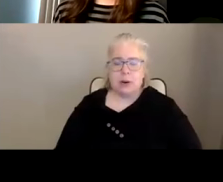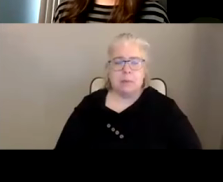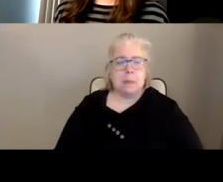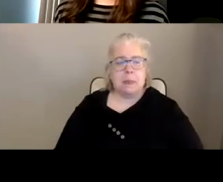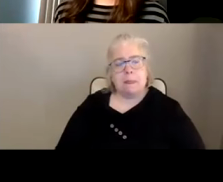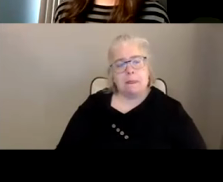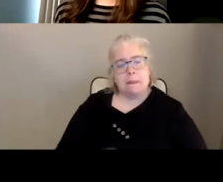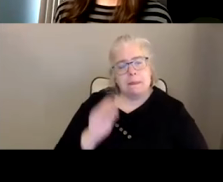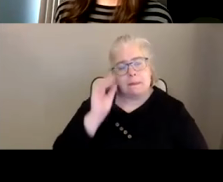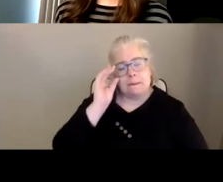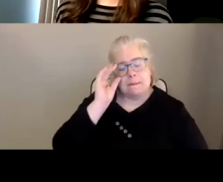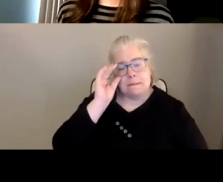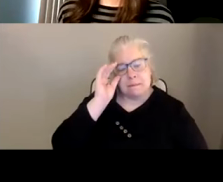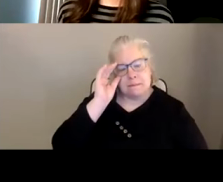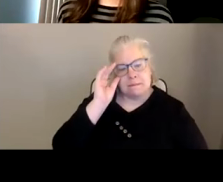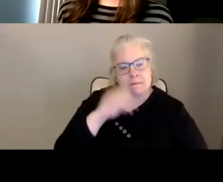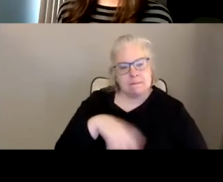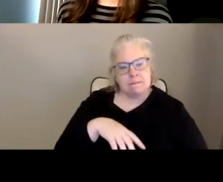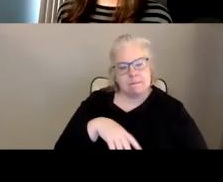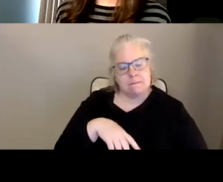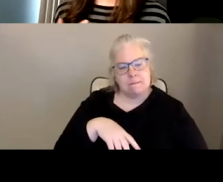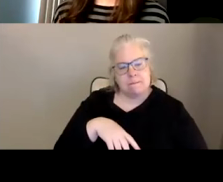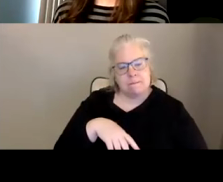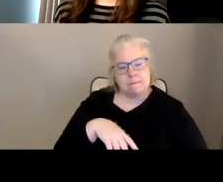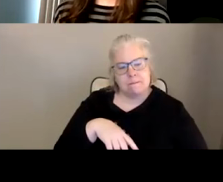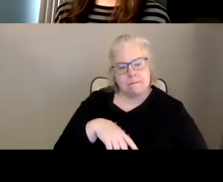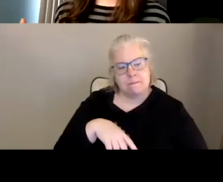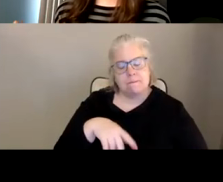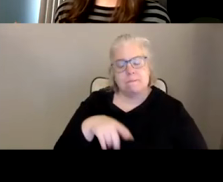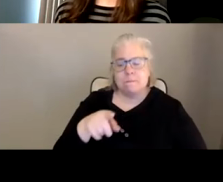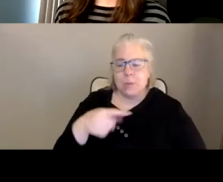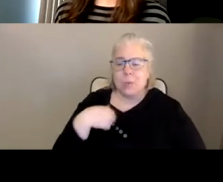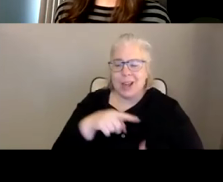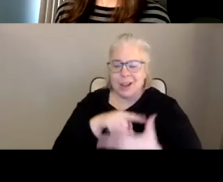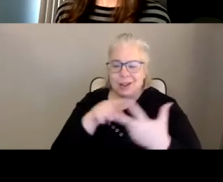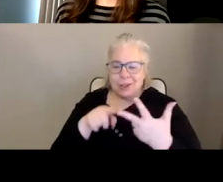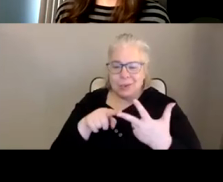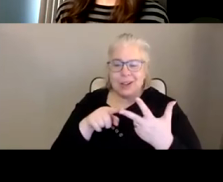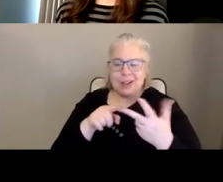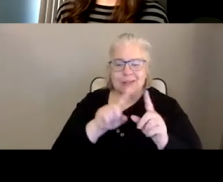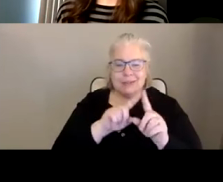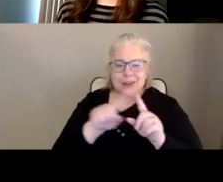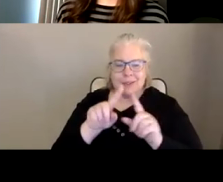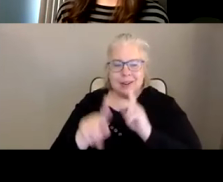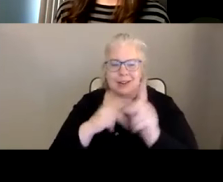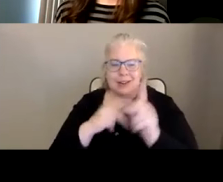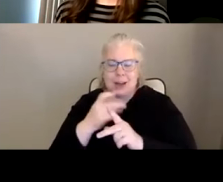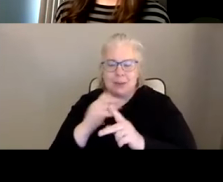With this grant application we had three buckets of different types of projects.